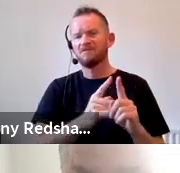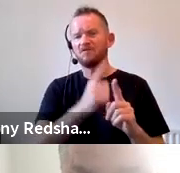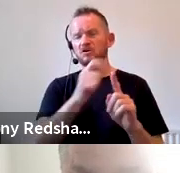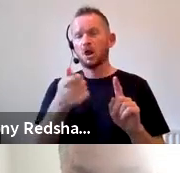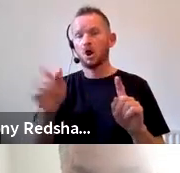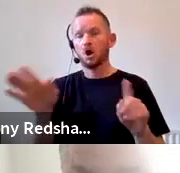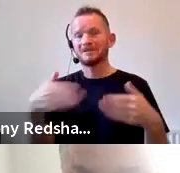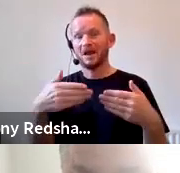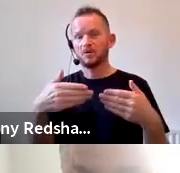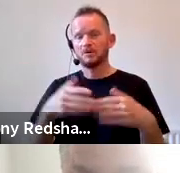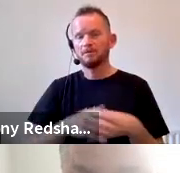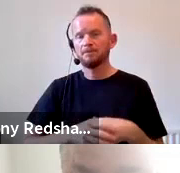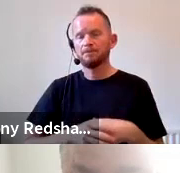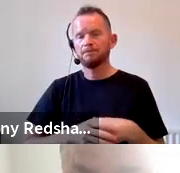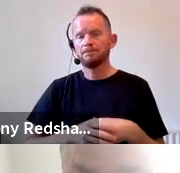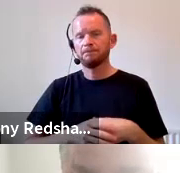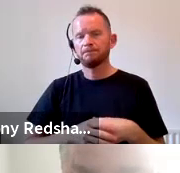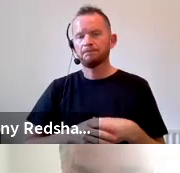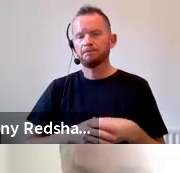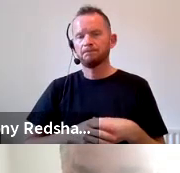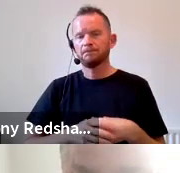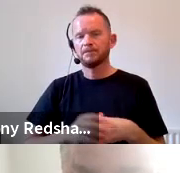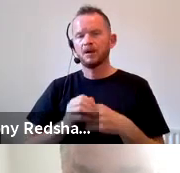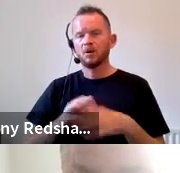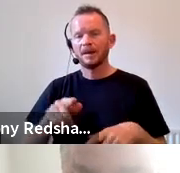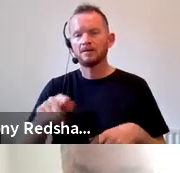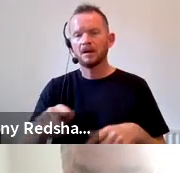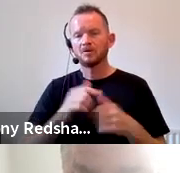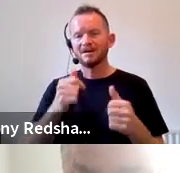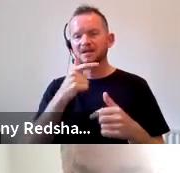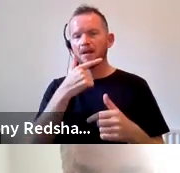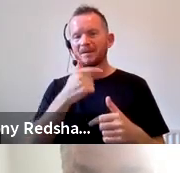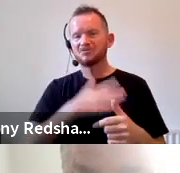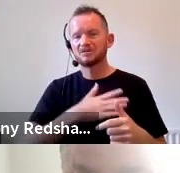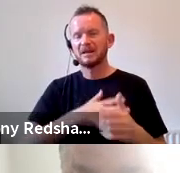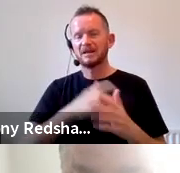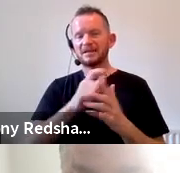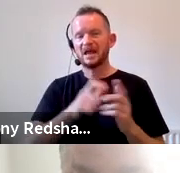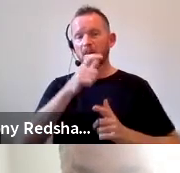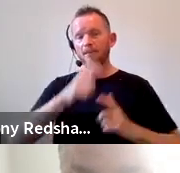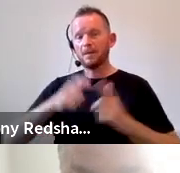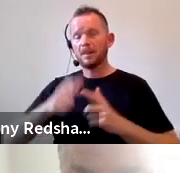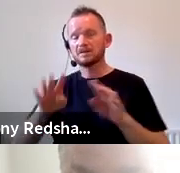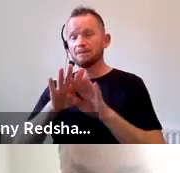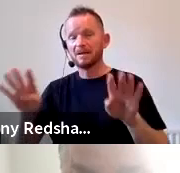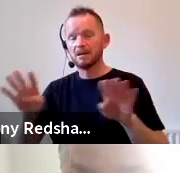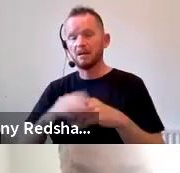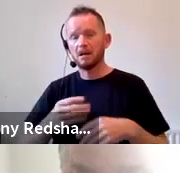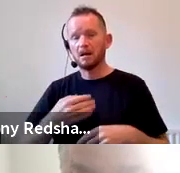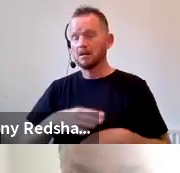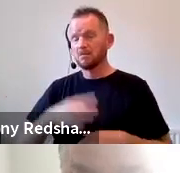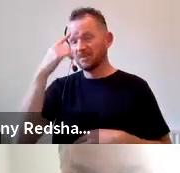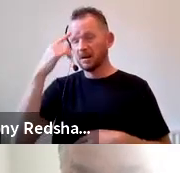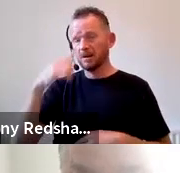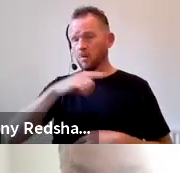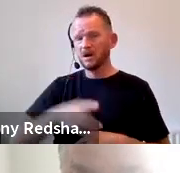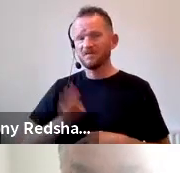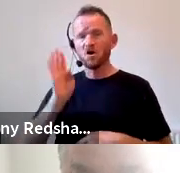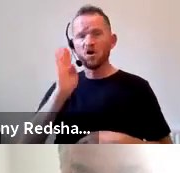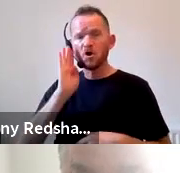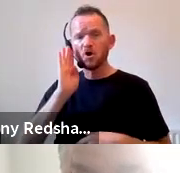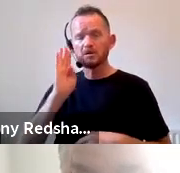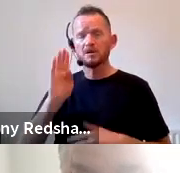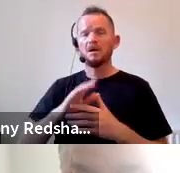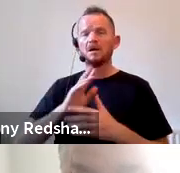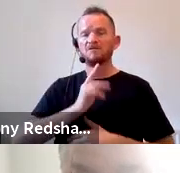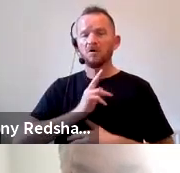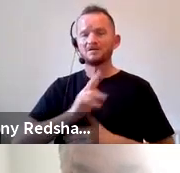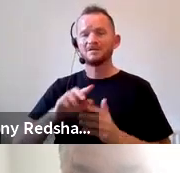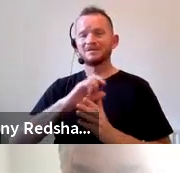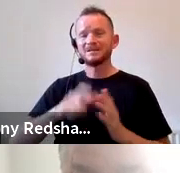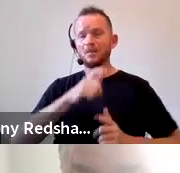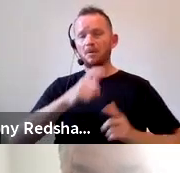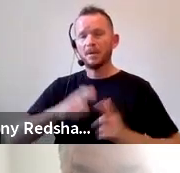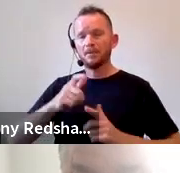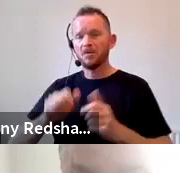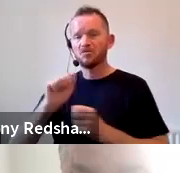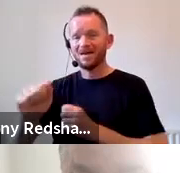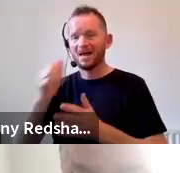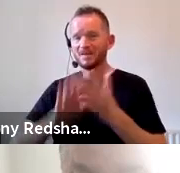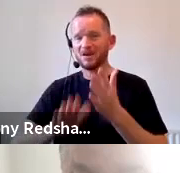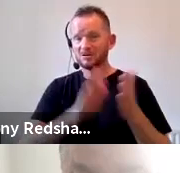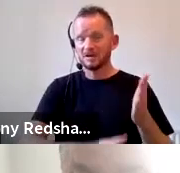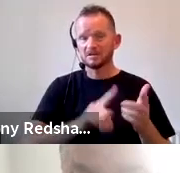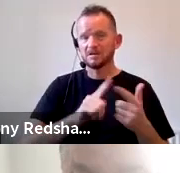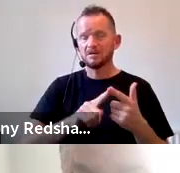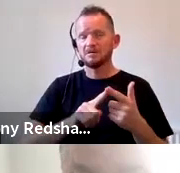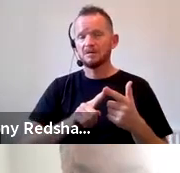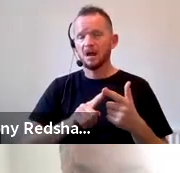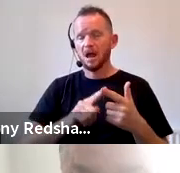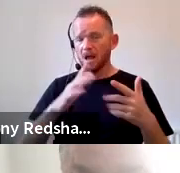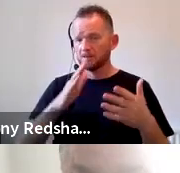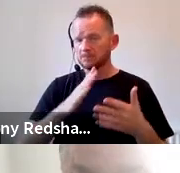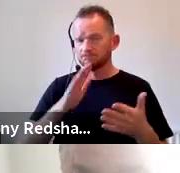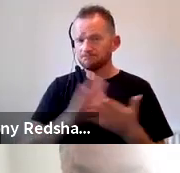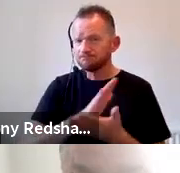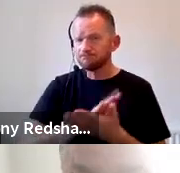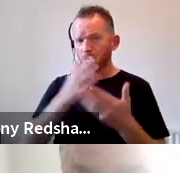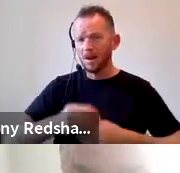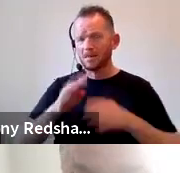Following the first lockdown. If we hadn't have had the great manage the disabled people's panel. I don't think we would have heard the voices of disabled people and the experiences that they've had.